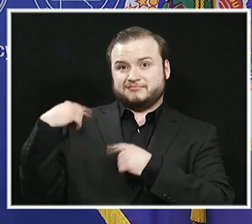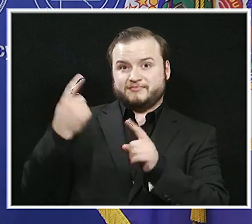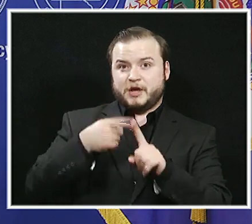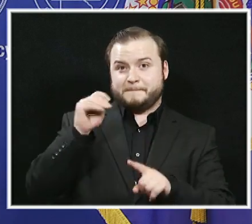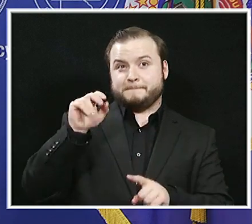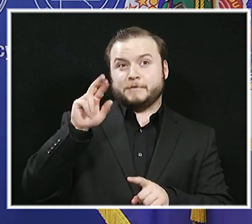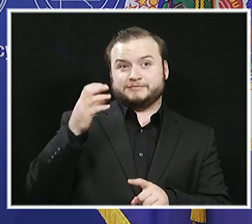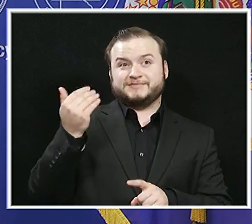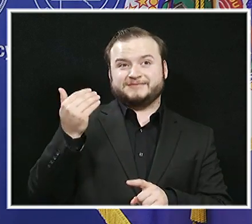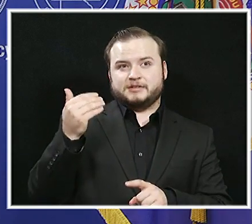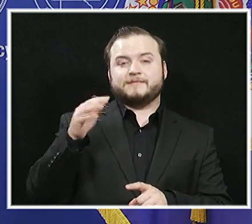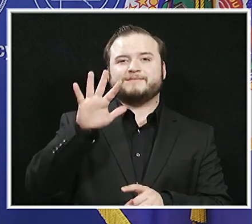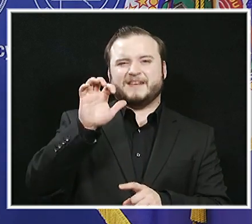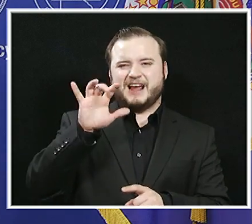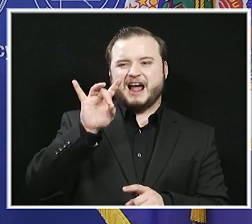association, I I want to